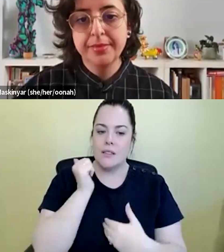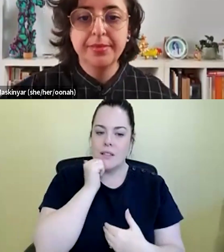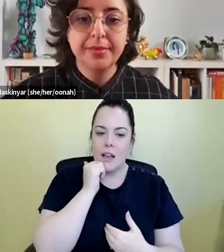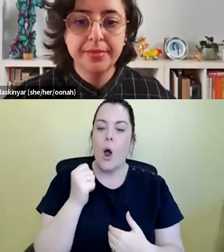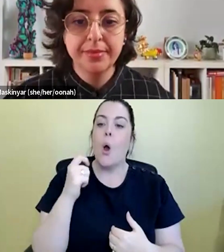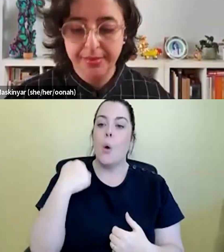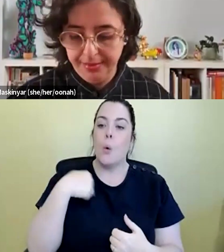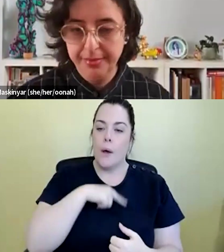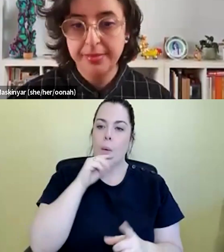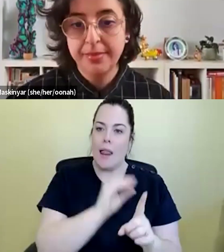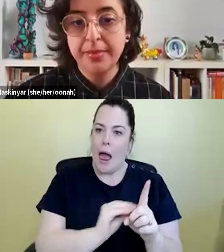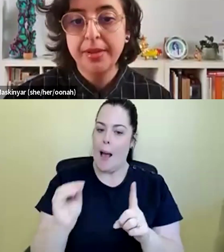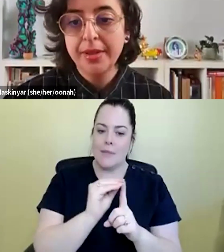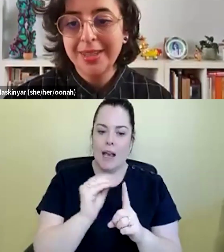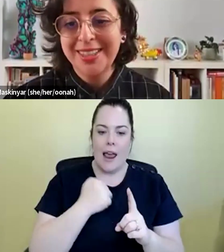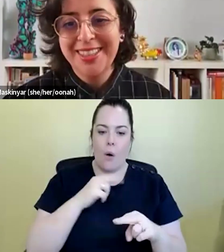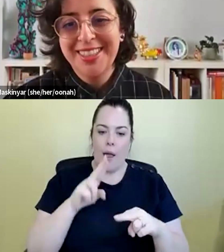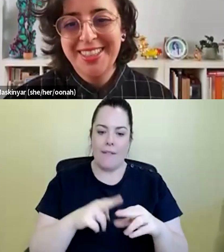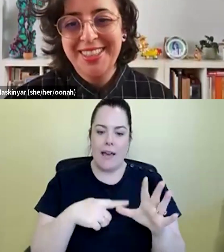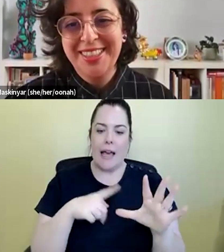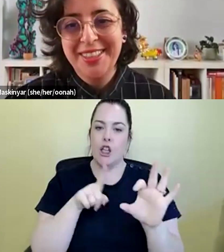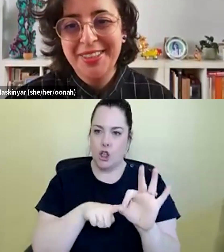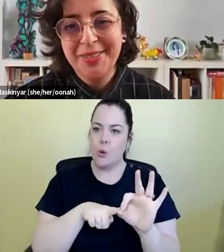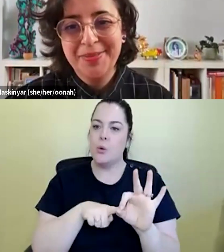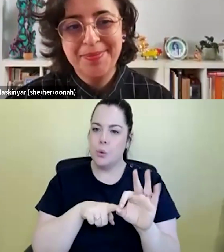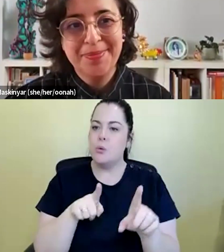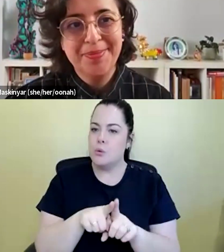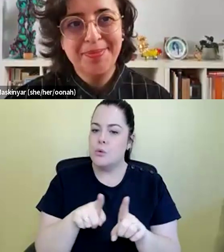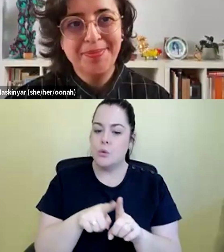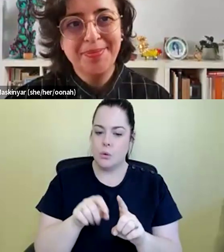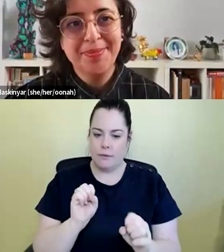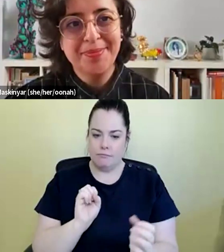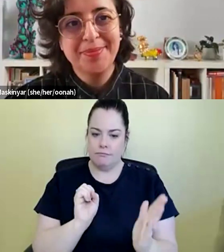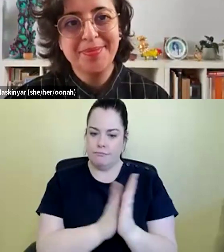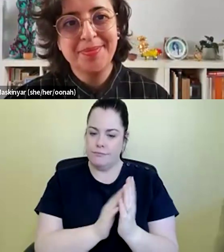questions with the ones that are frequently asked. We can tell you today that most submissions coming